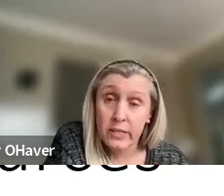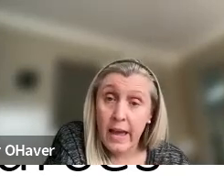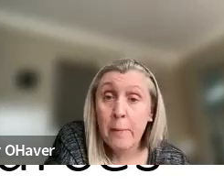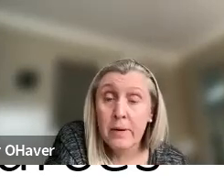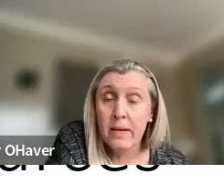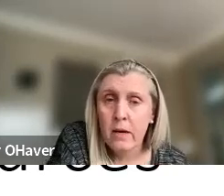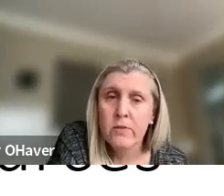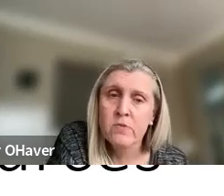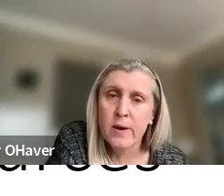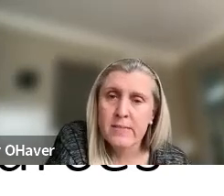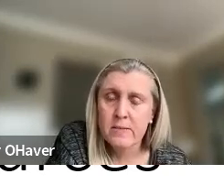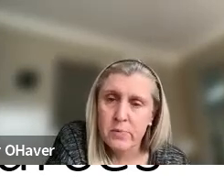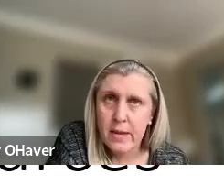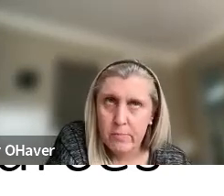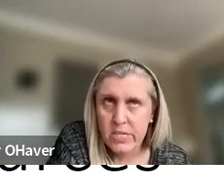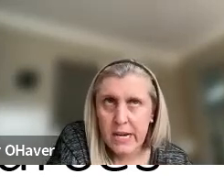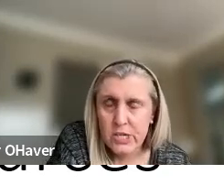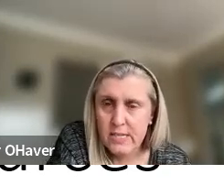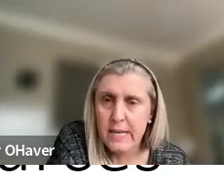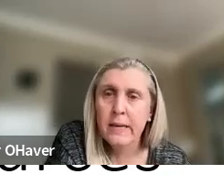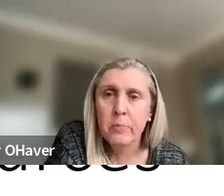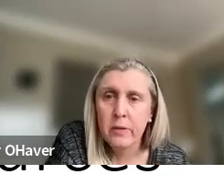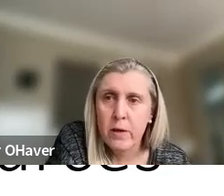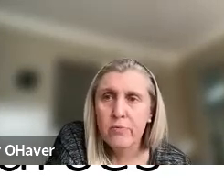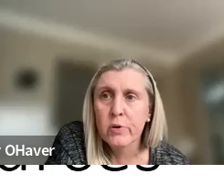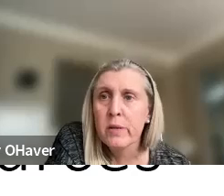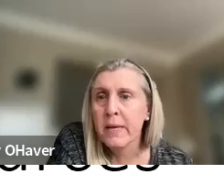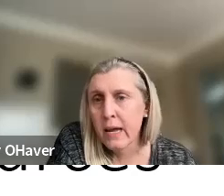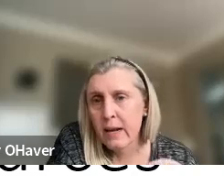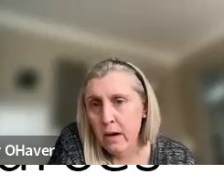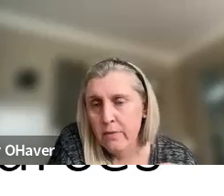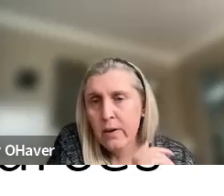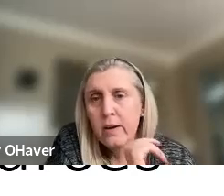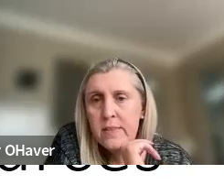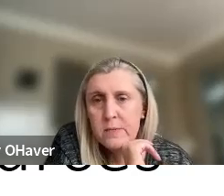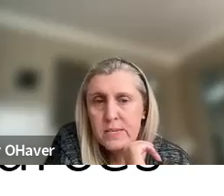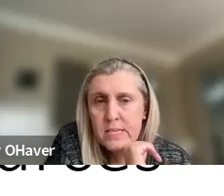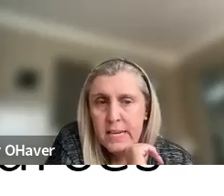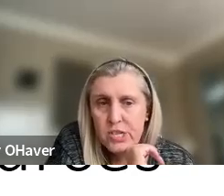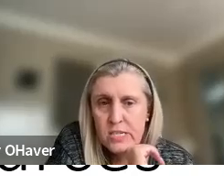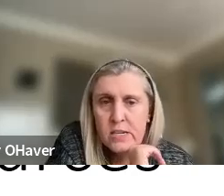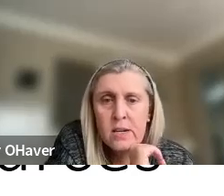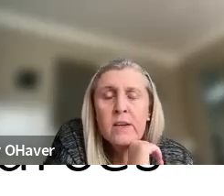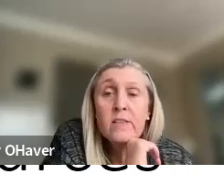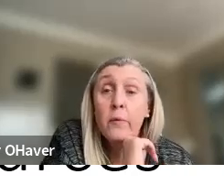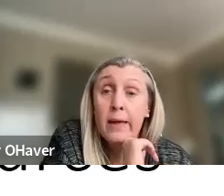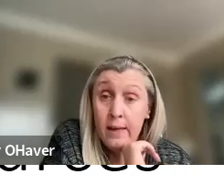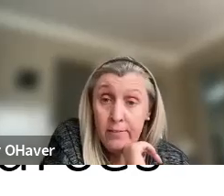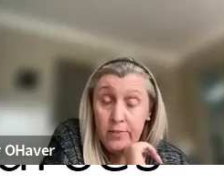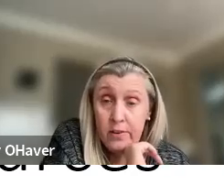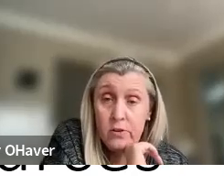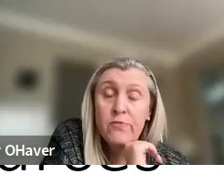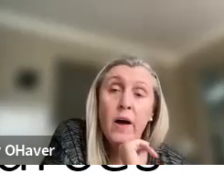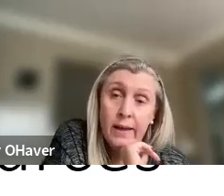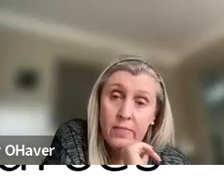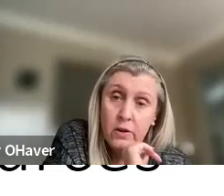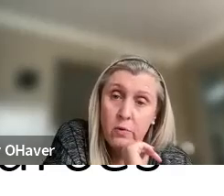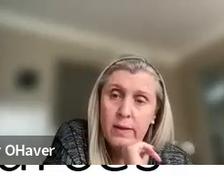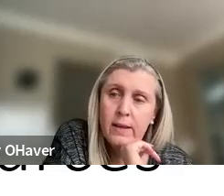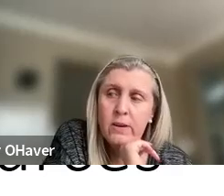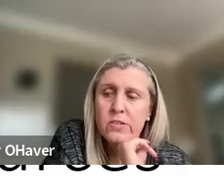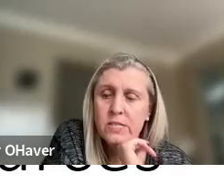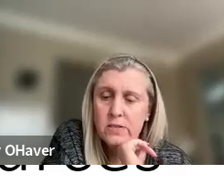Of those rights in protections that Kimberly went through in the beginning of this presentation.